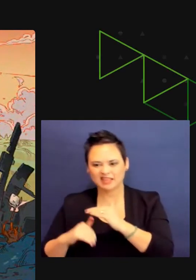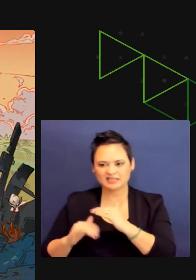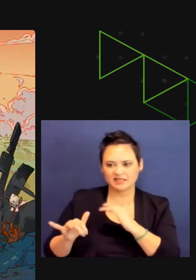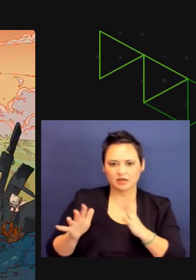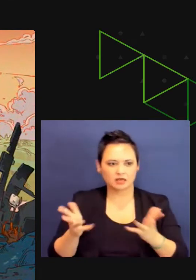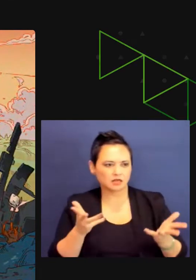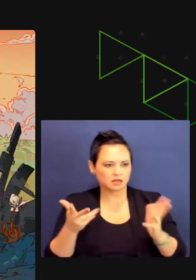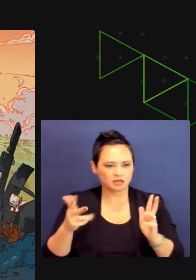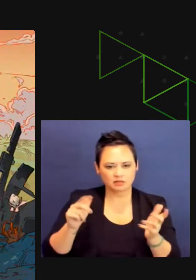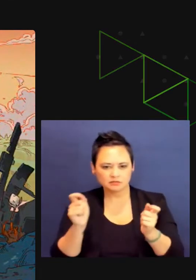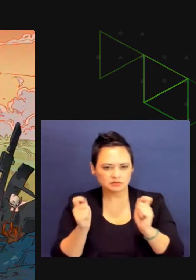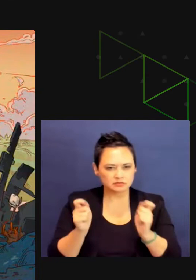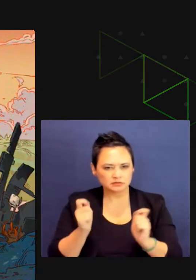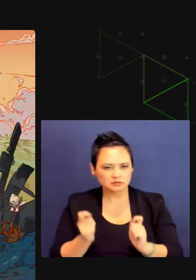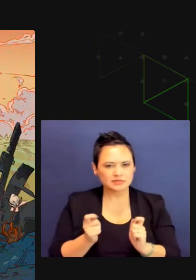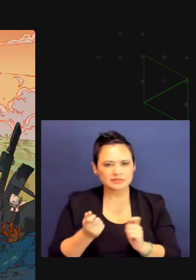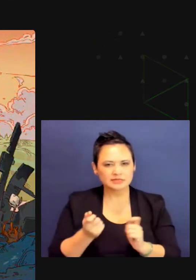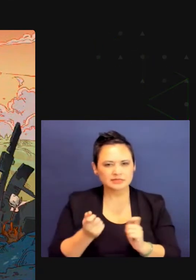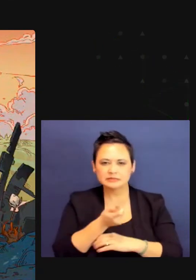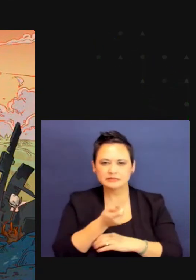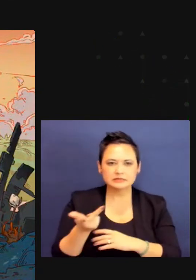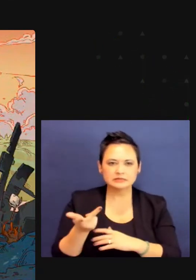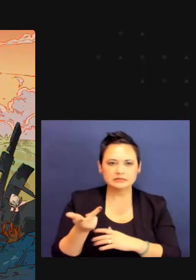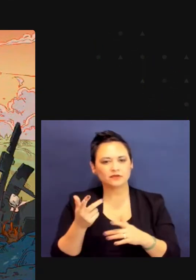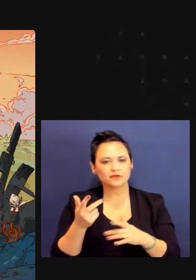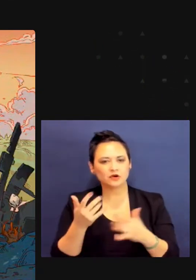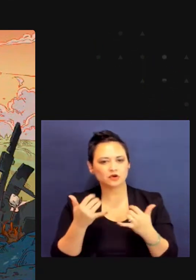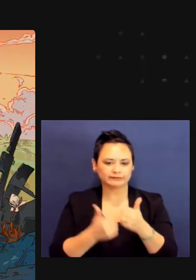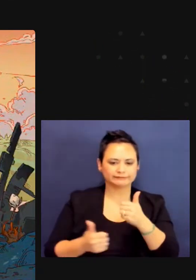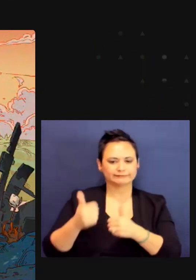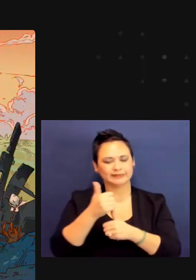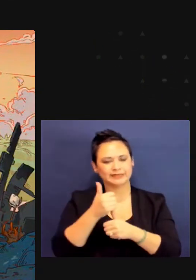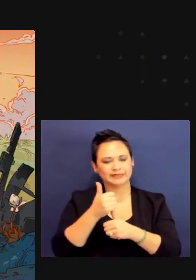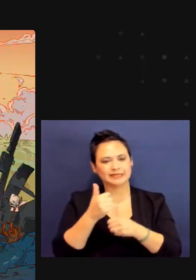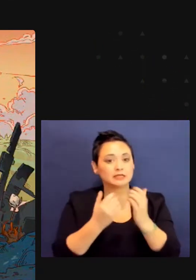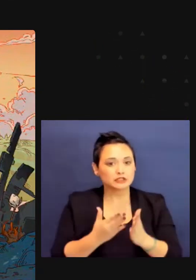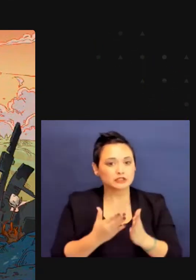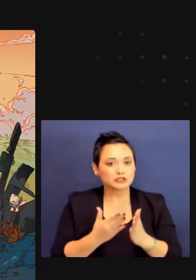and former exec sponsors of the community group on this call right now,